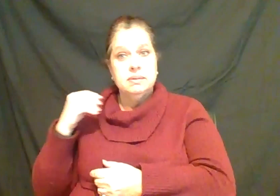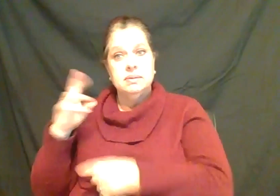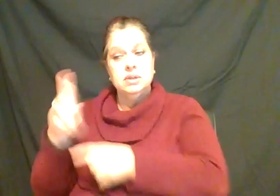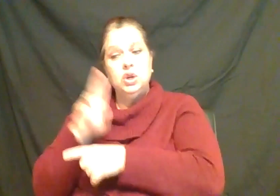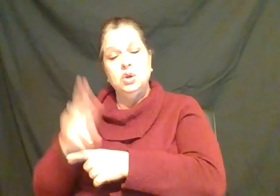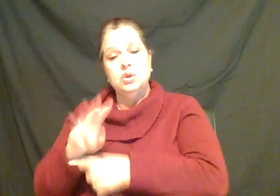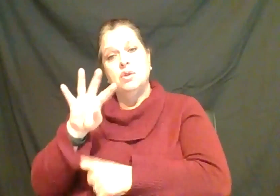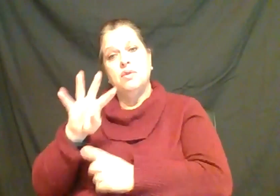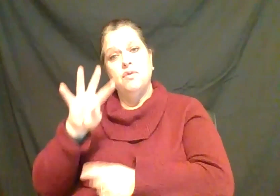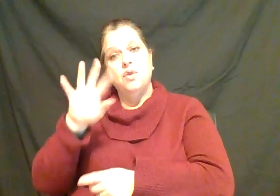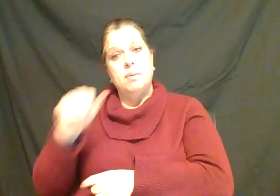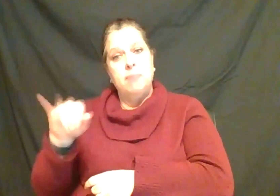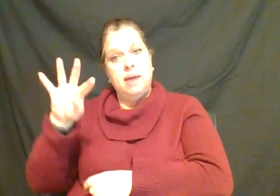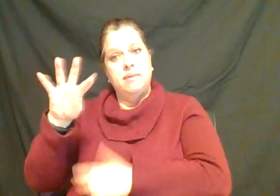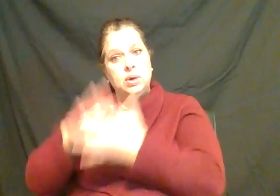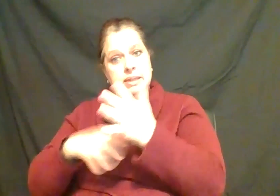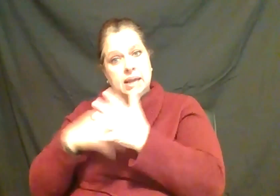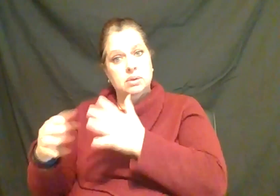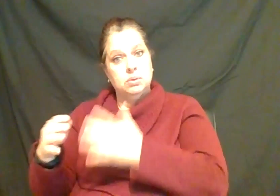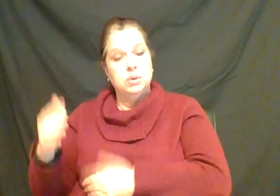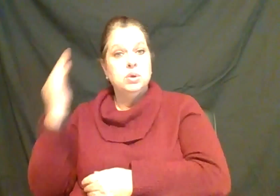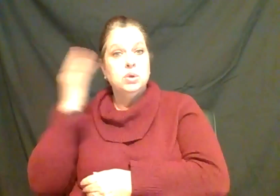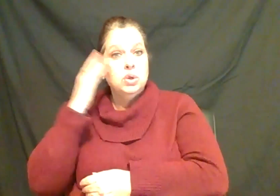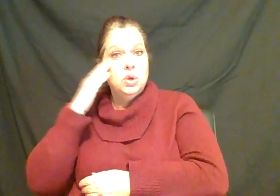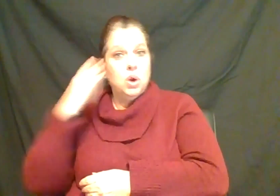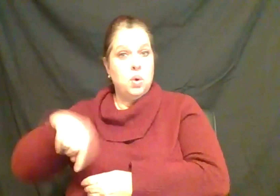schedule just know that our team the department of teaching and learning is working very closely with